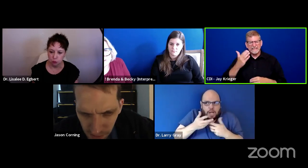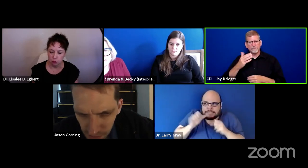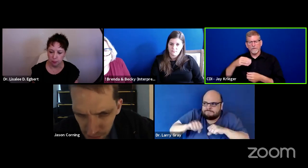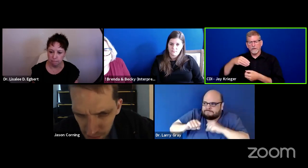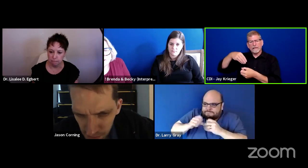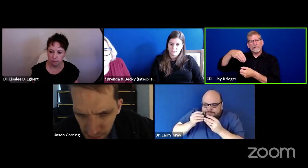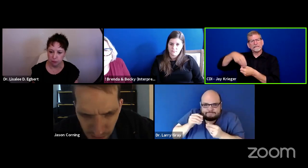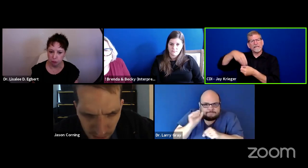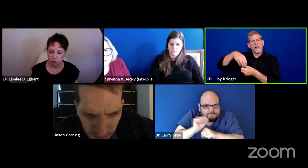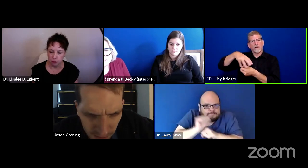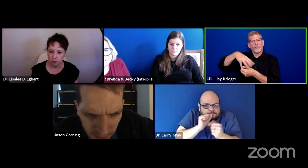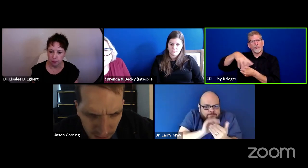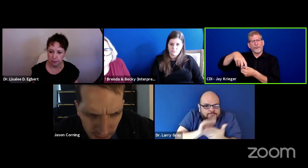It seems that everything is internal.